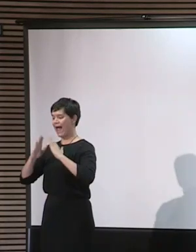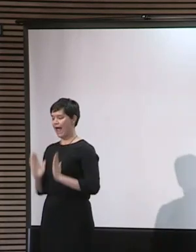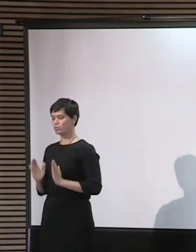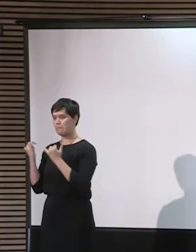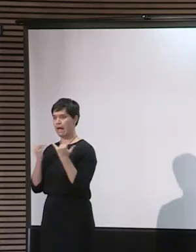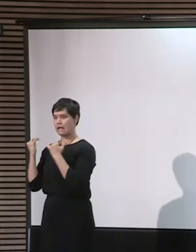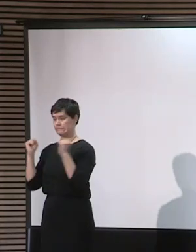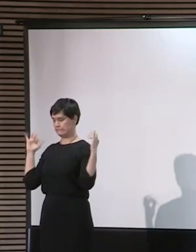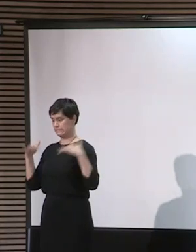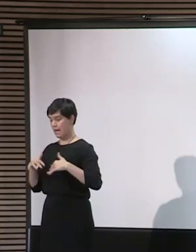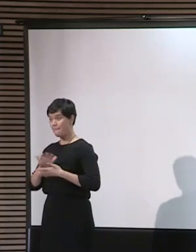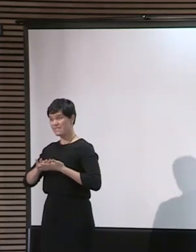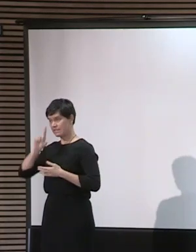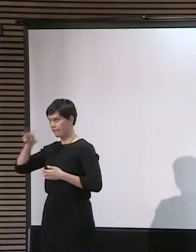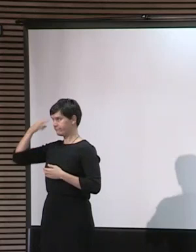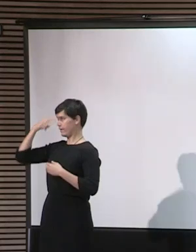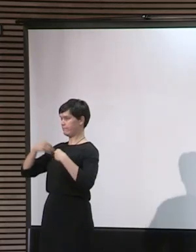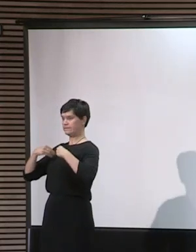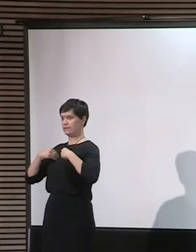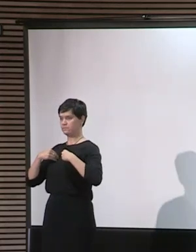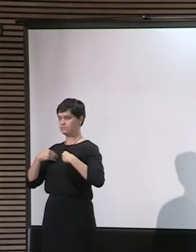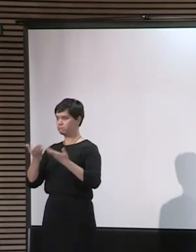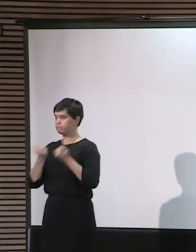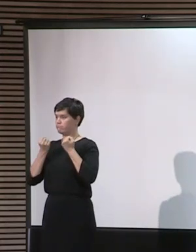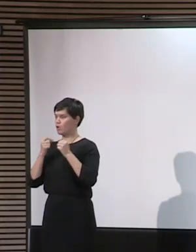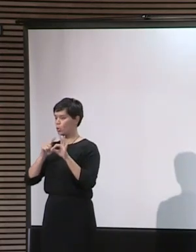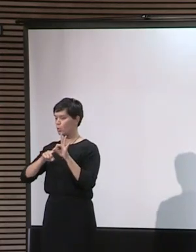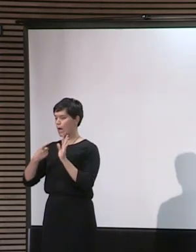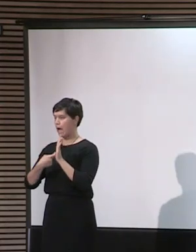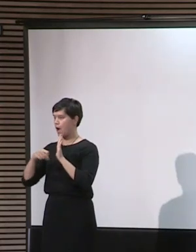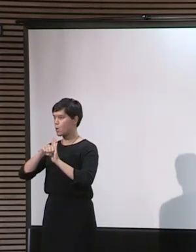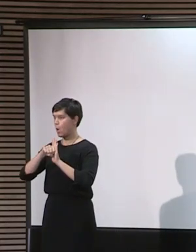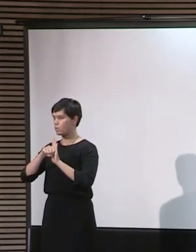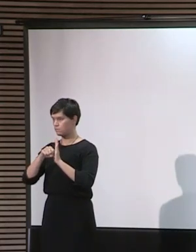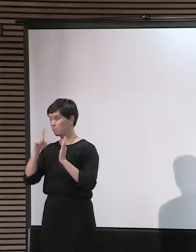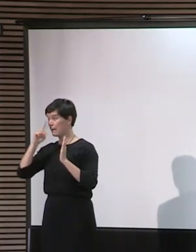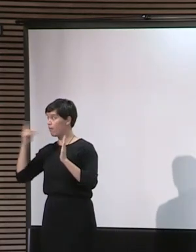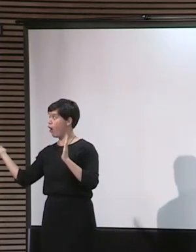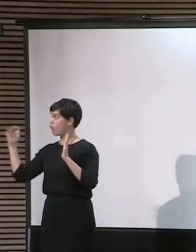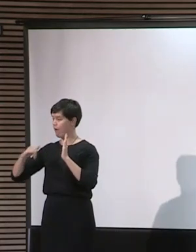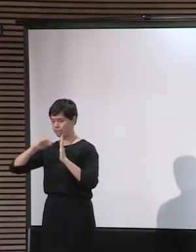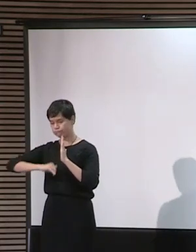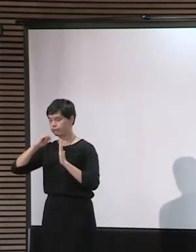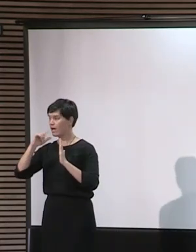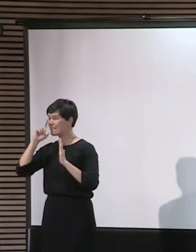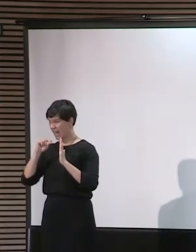app to revisit businesses, if they're going to have a 99-person party? We expect that people, when they're